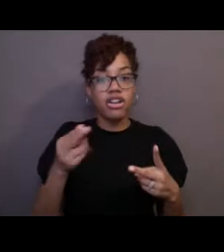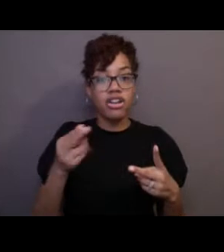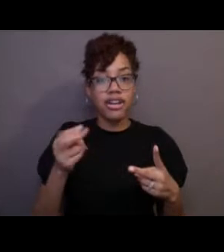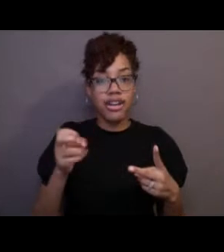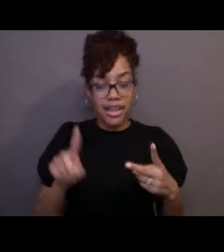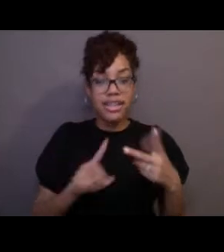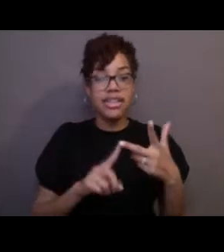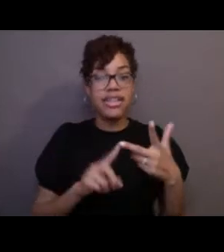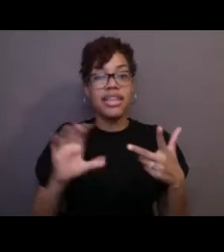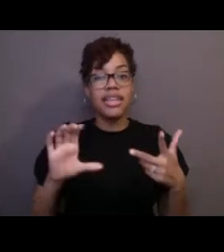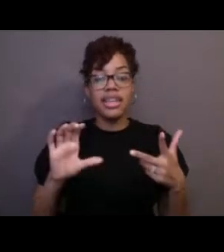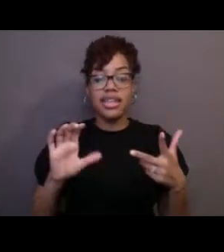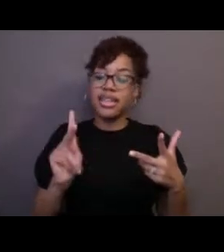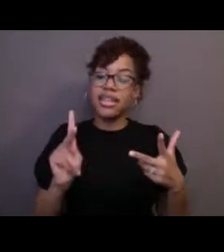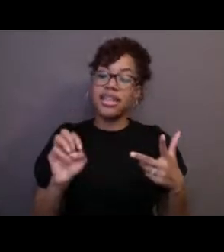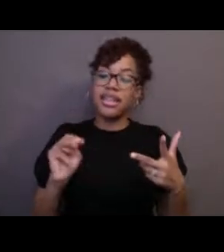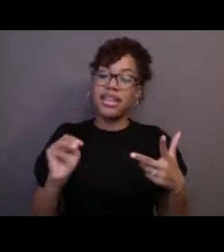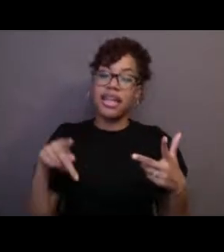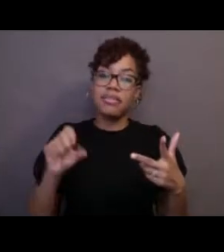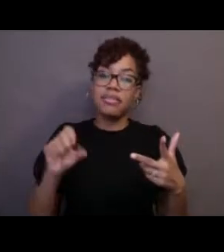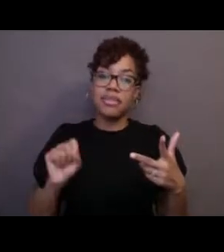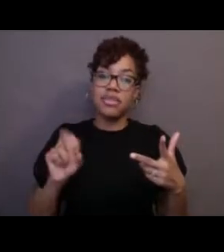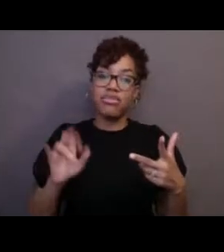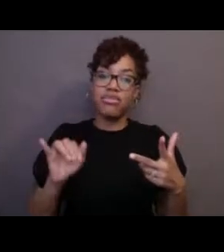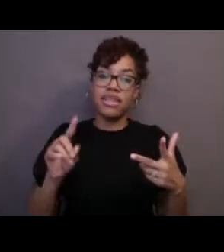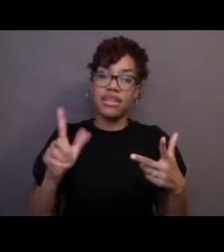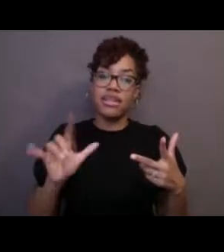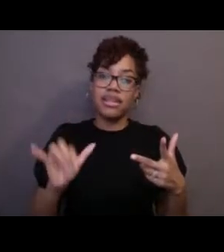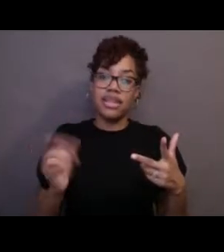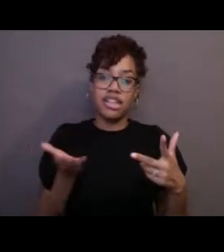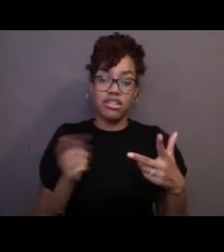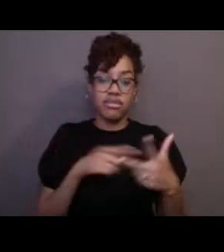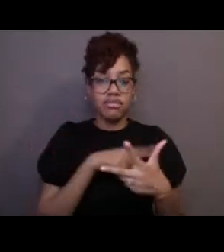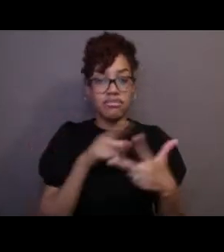and Brian also thinks that there are Kemp's ridley here. Any other species?